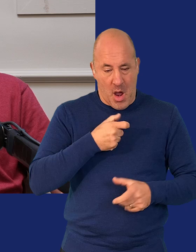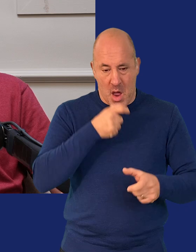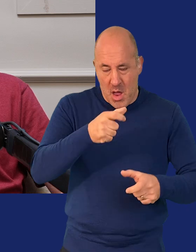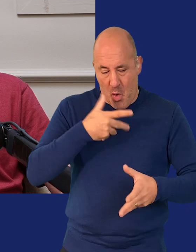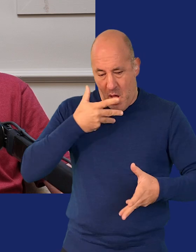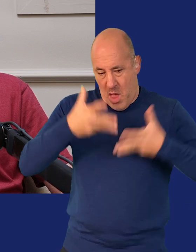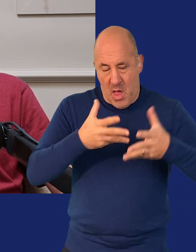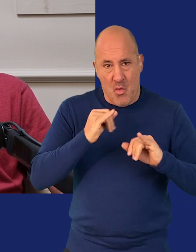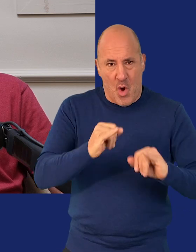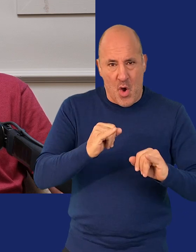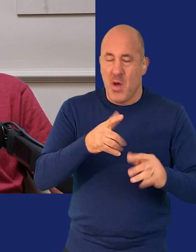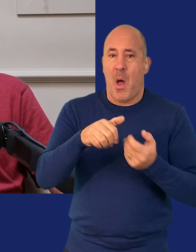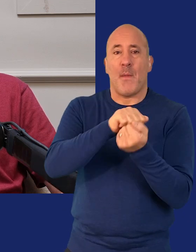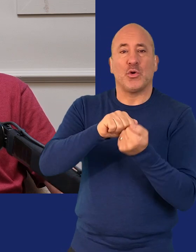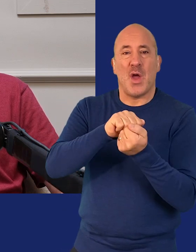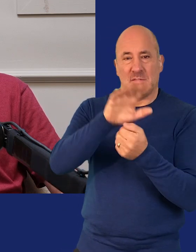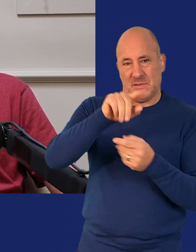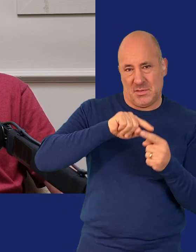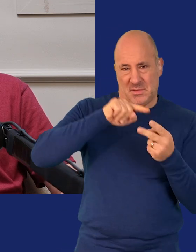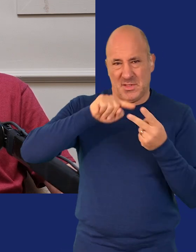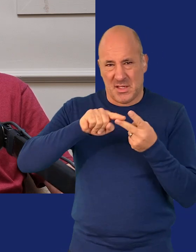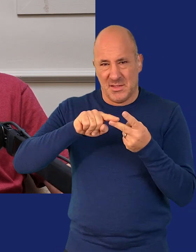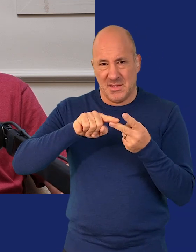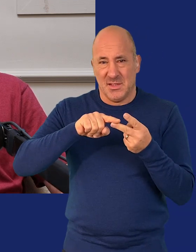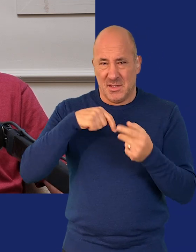Um, and then secondly, I think there's some learning from, uh,